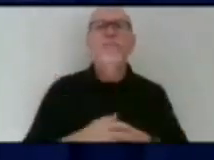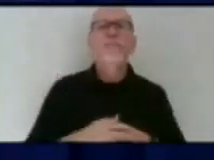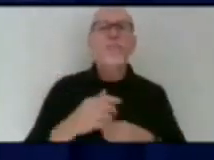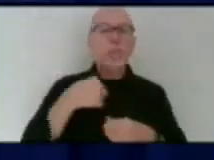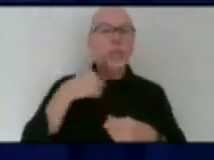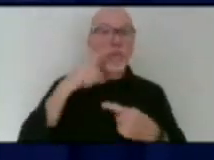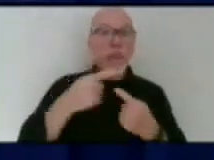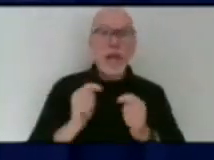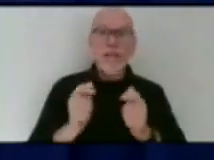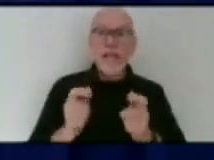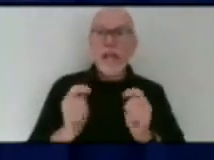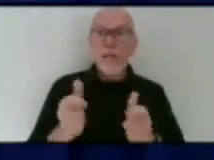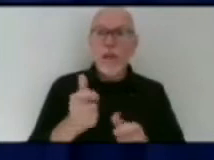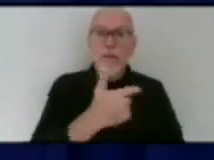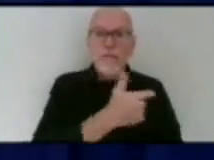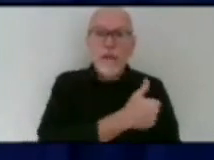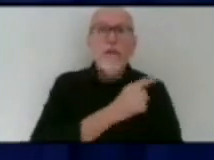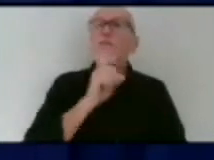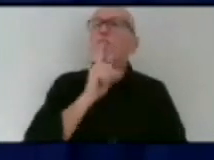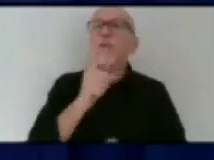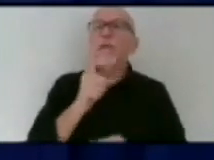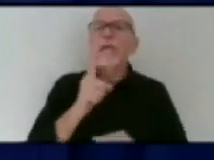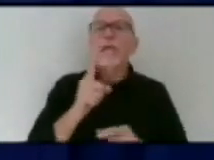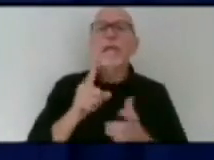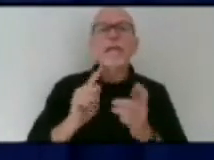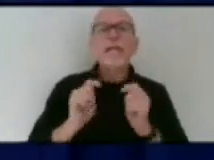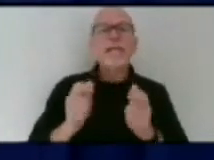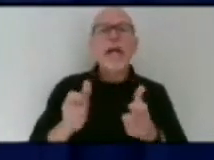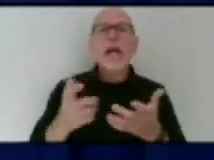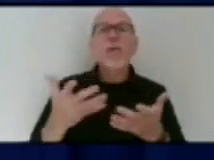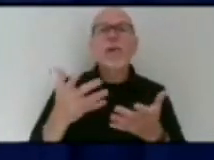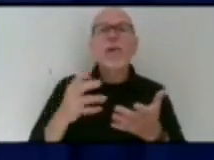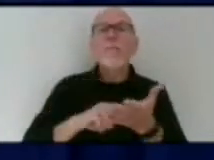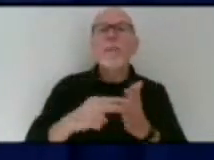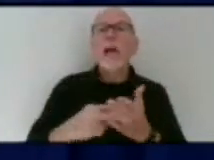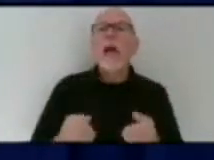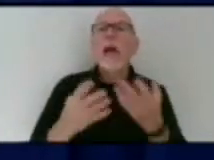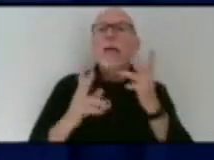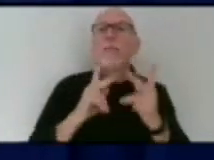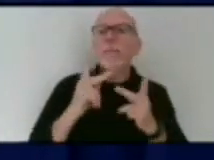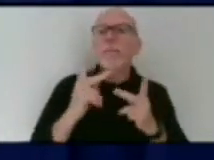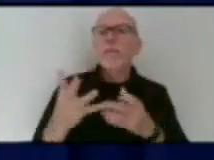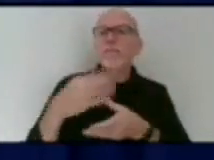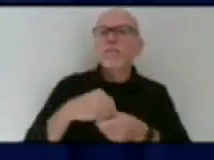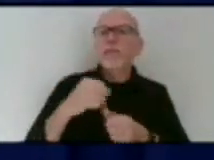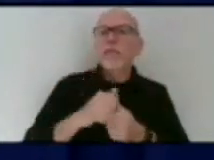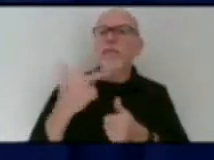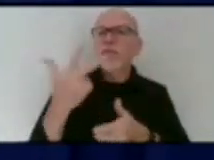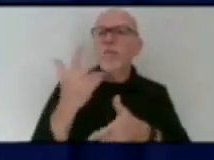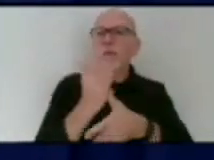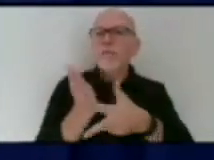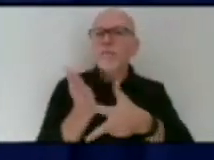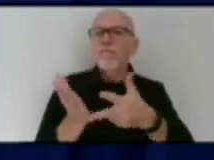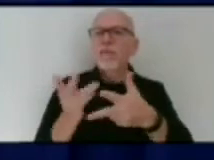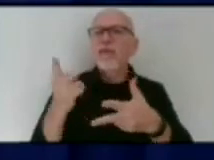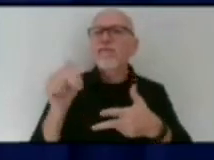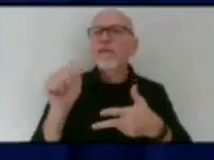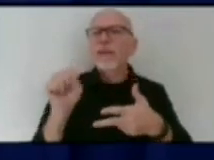vaccine, what really has been accelerated is the number of people enrolled in these three phases of the vaccine trials and the manufacturing of